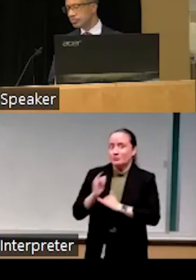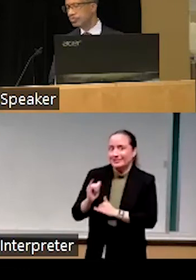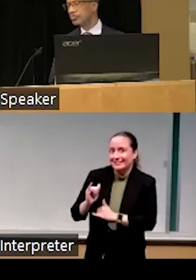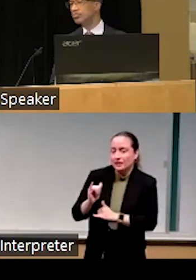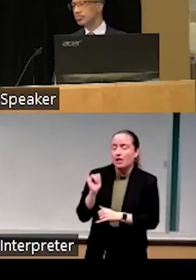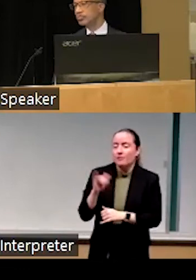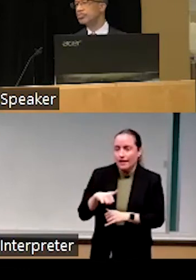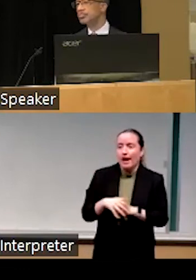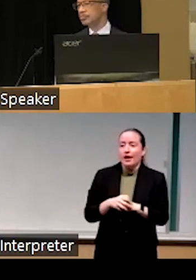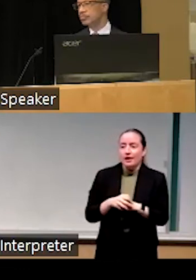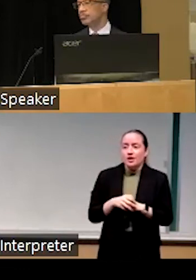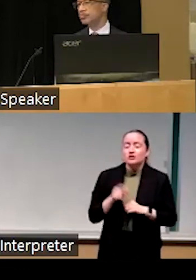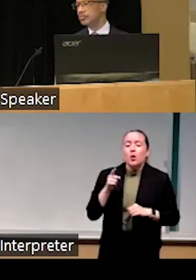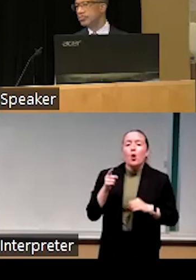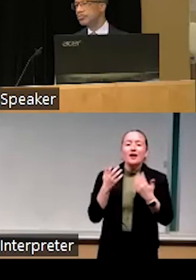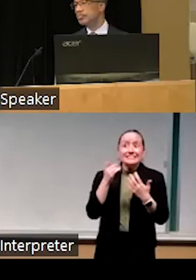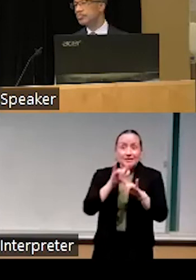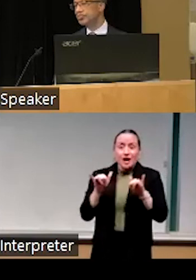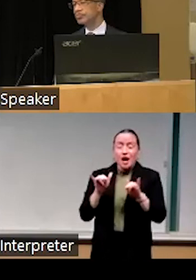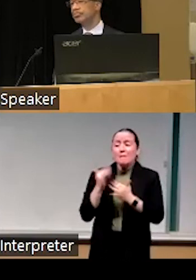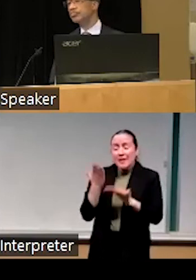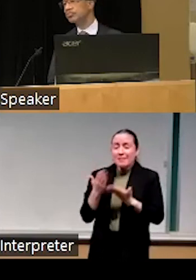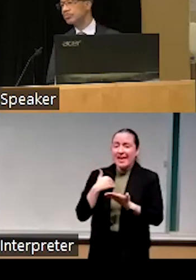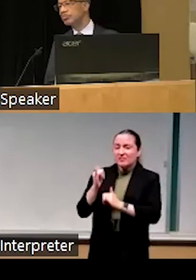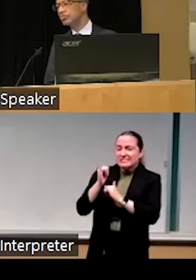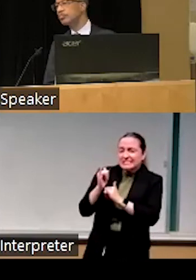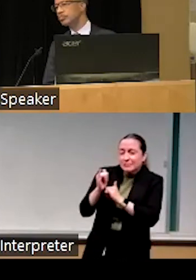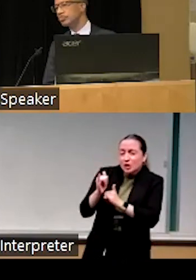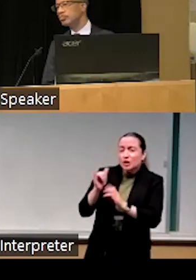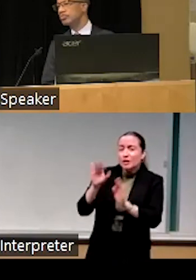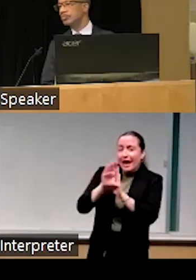from a similar background but also recognizing that there is individual difference without